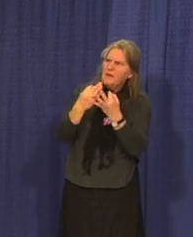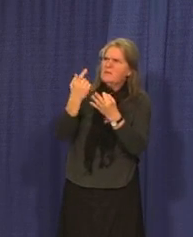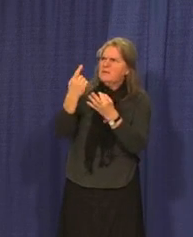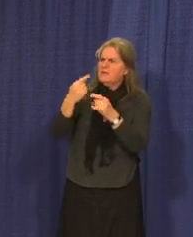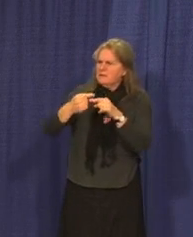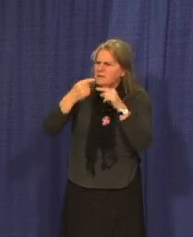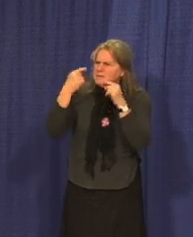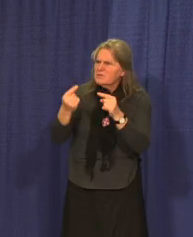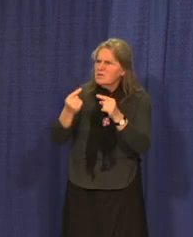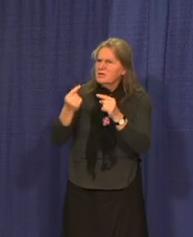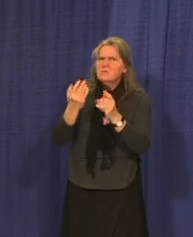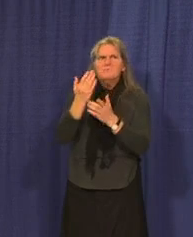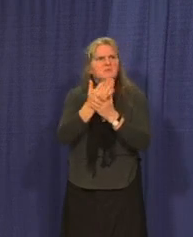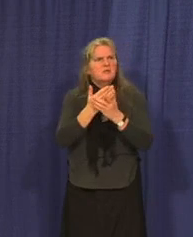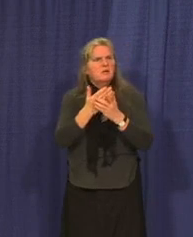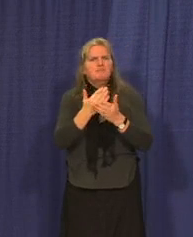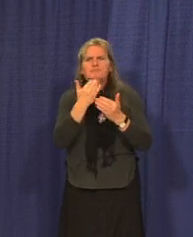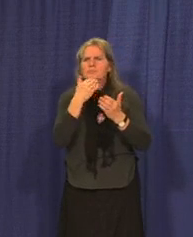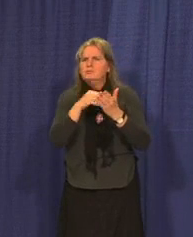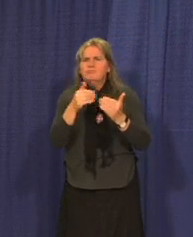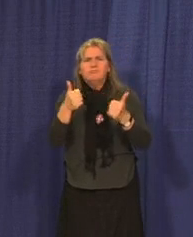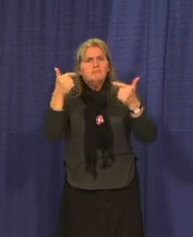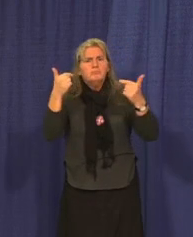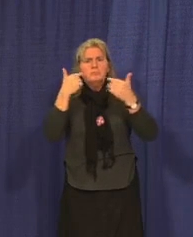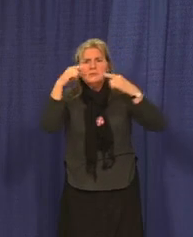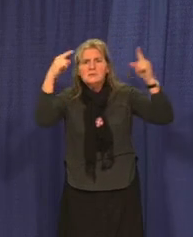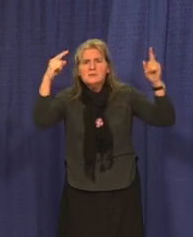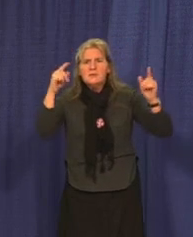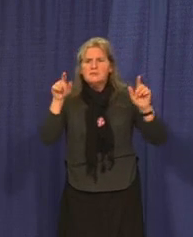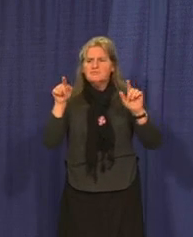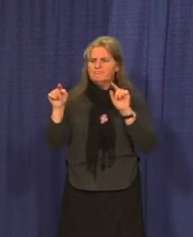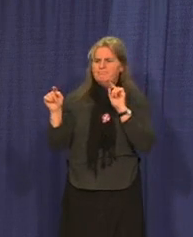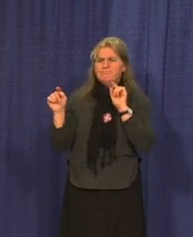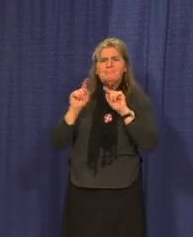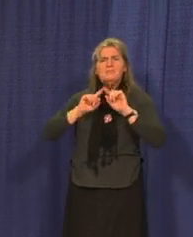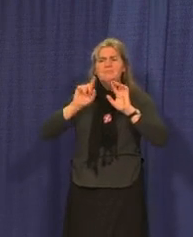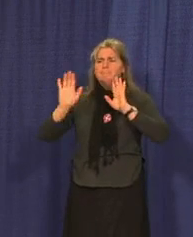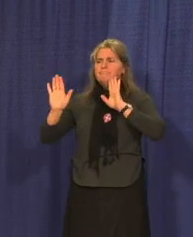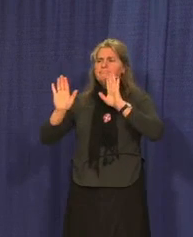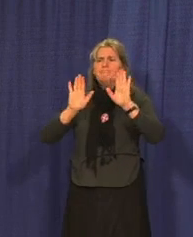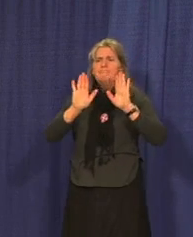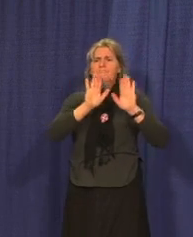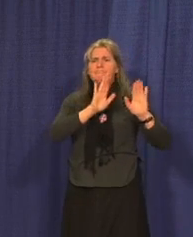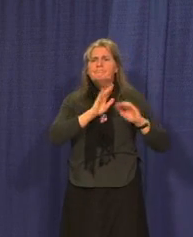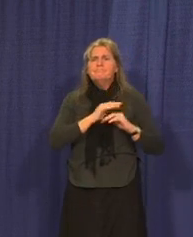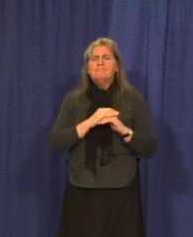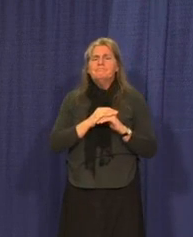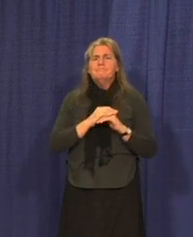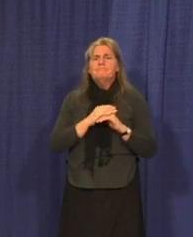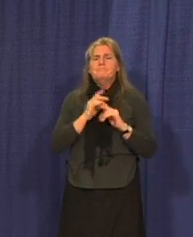struggling in this situation but also's -- families thriving in this situation. The most important thing to